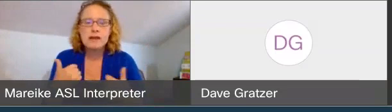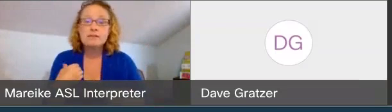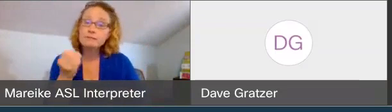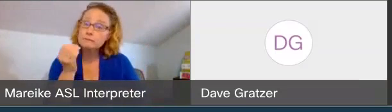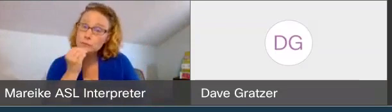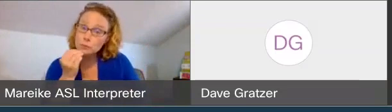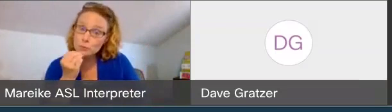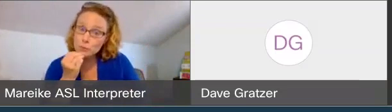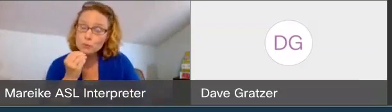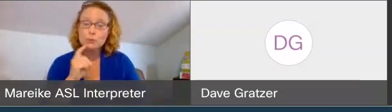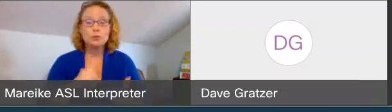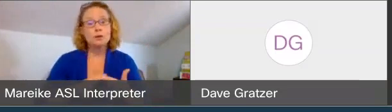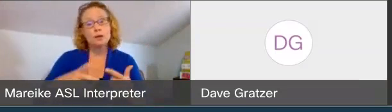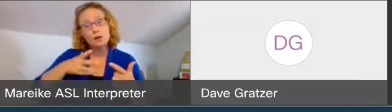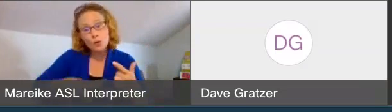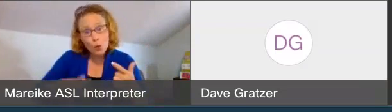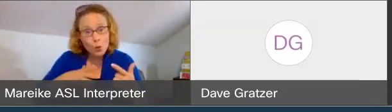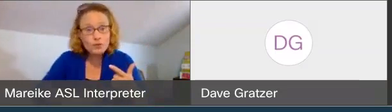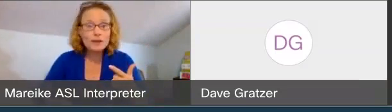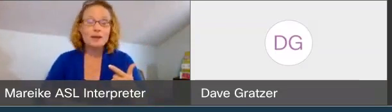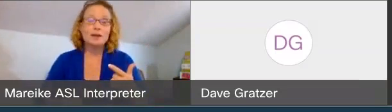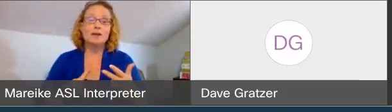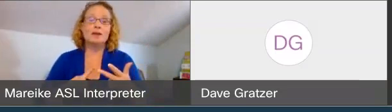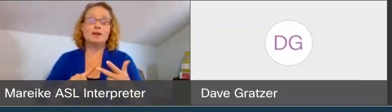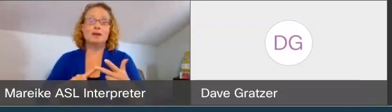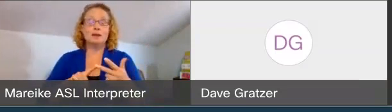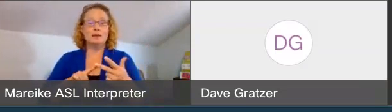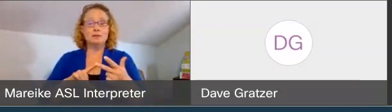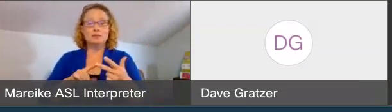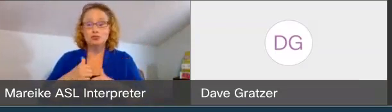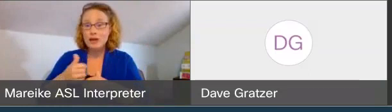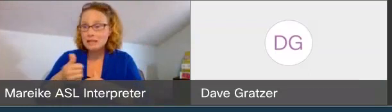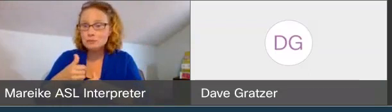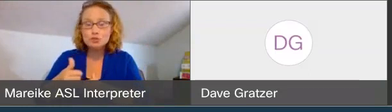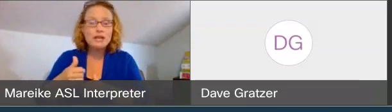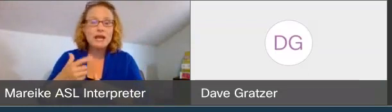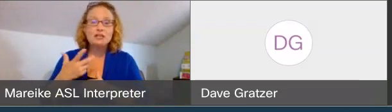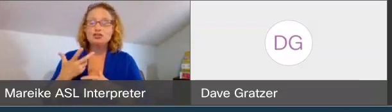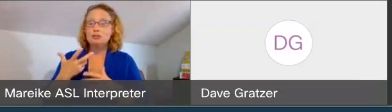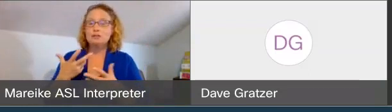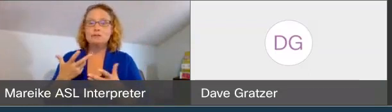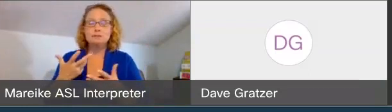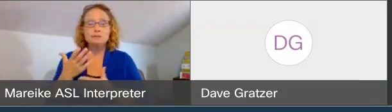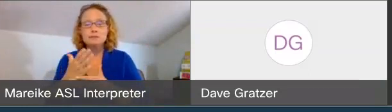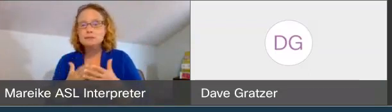having clothing, having a basic way to get around, having some kind of roof over their head.